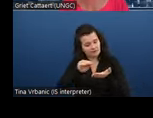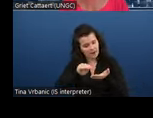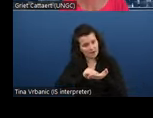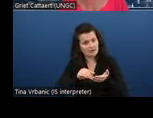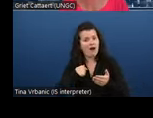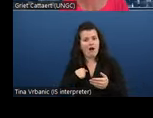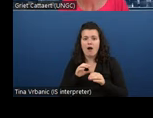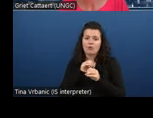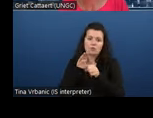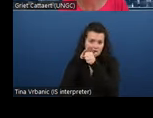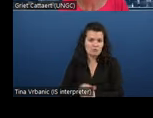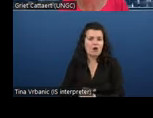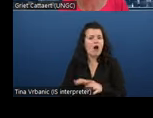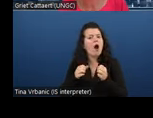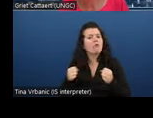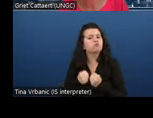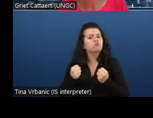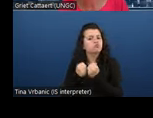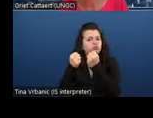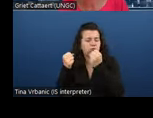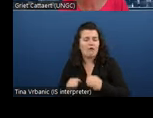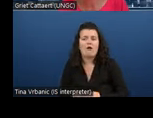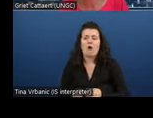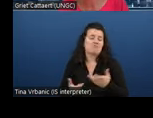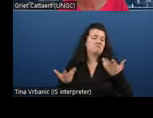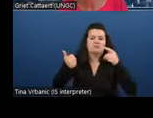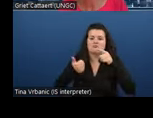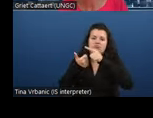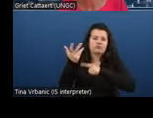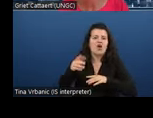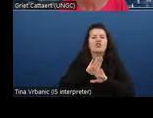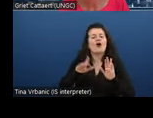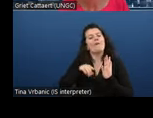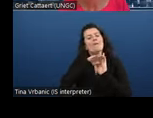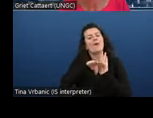topic. So, and it goes beyond just the policy commitment. It's also the actions that companies